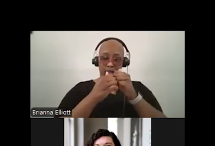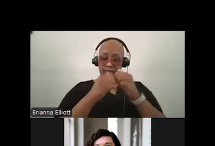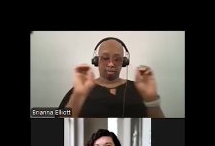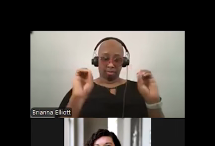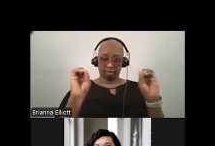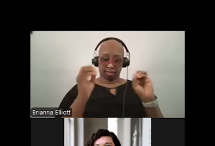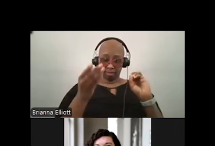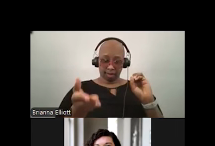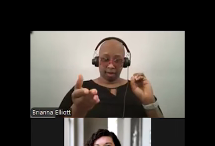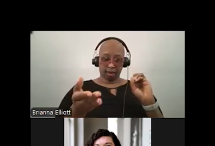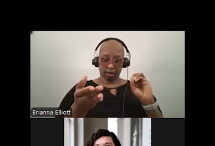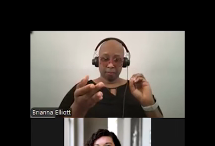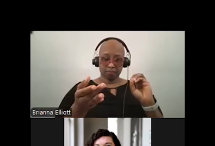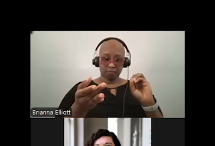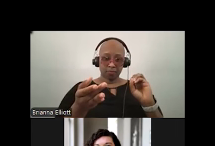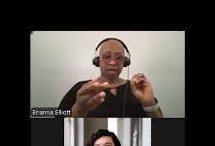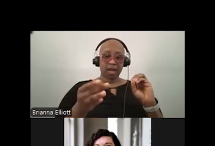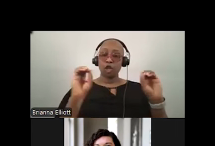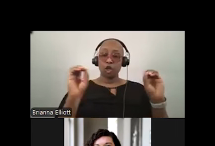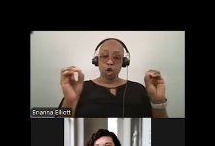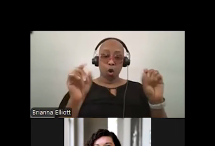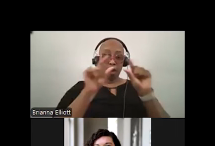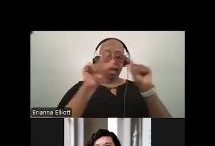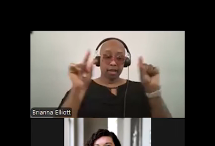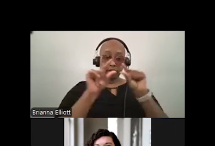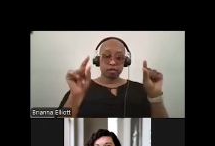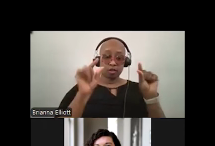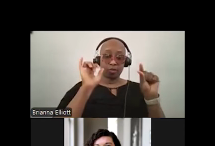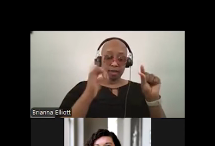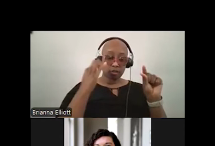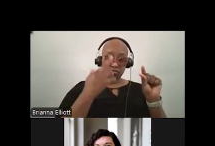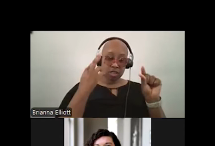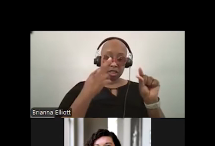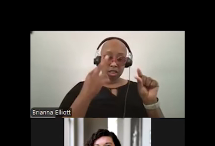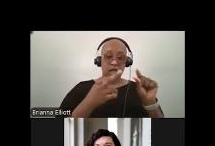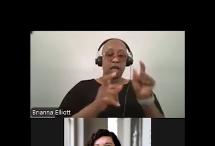it called them column 1, column 2. This is one reason it's really important to delete columns or